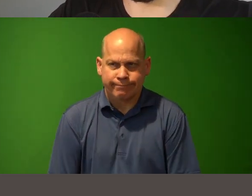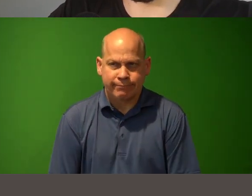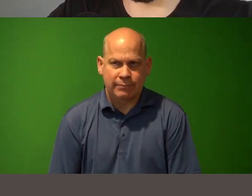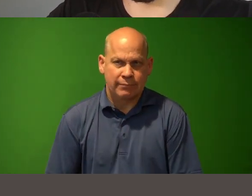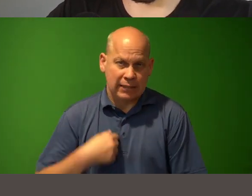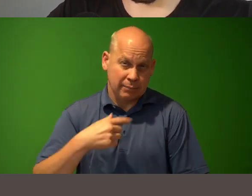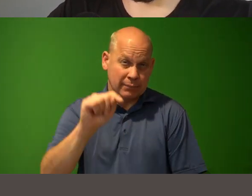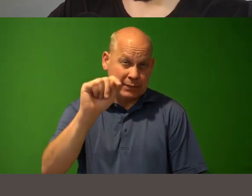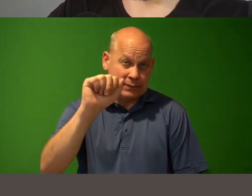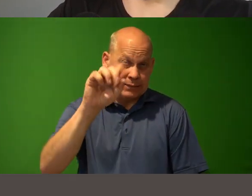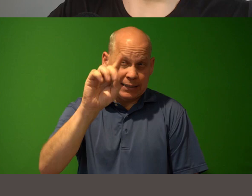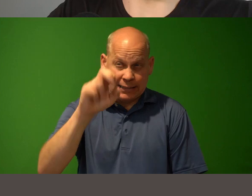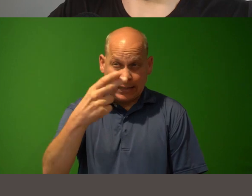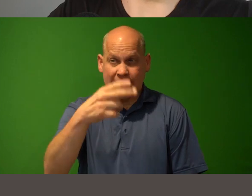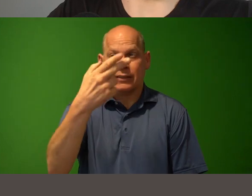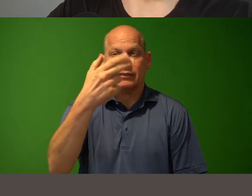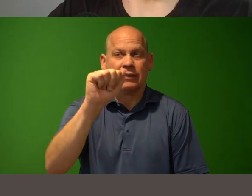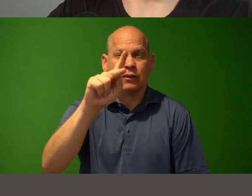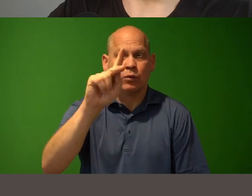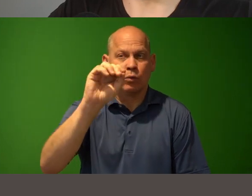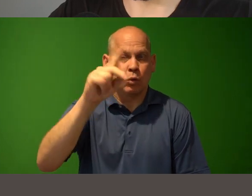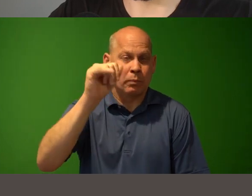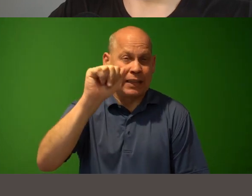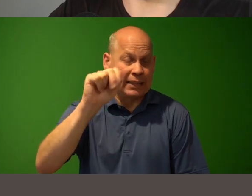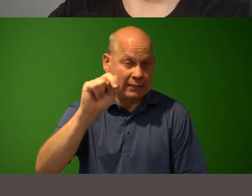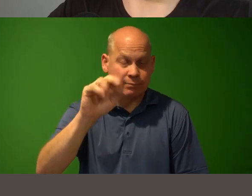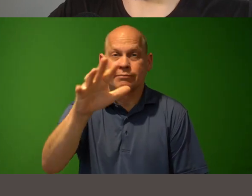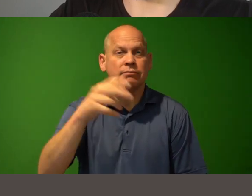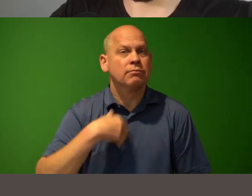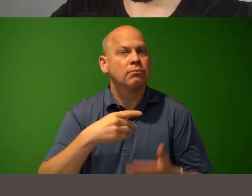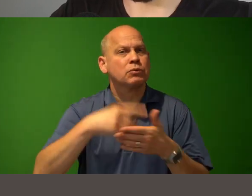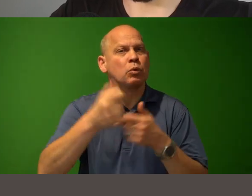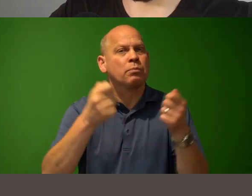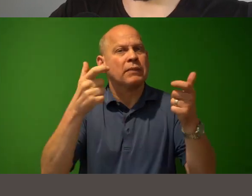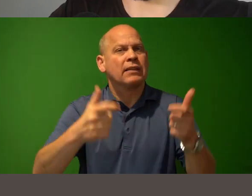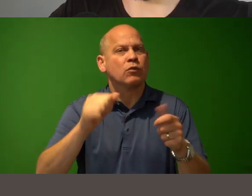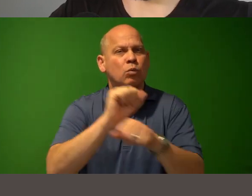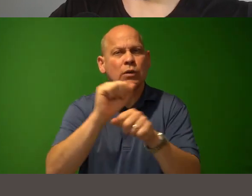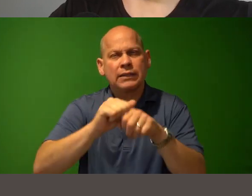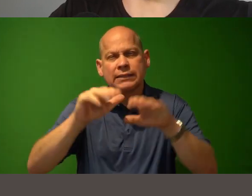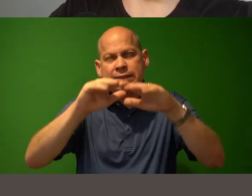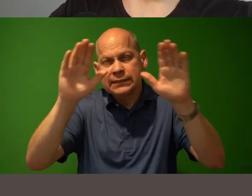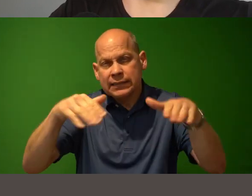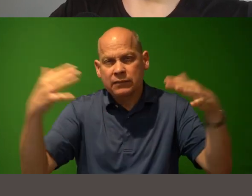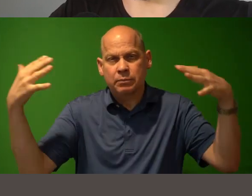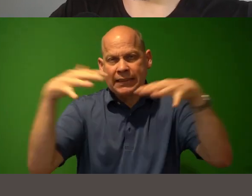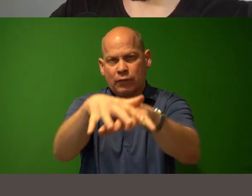I am Tadeh Hakopian, program manager, working in system integration.